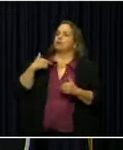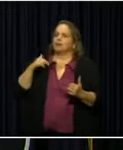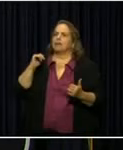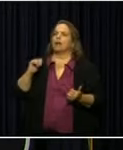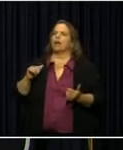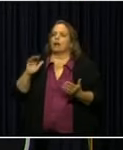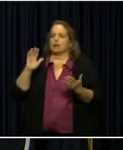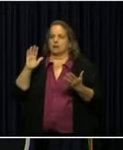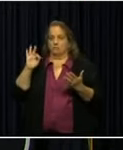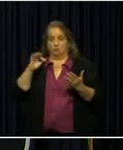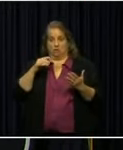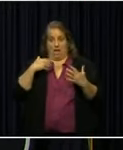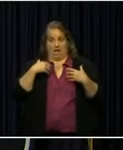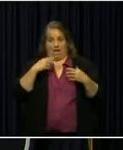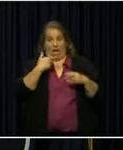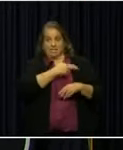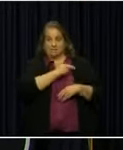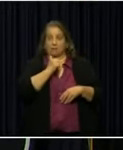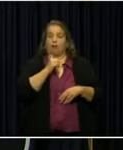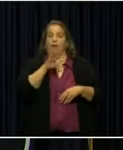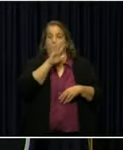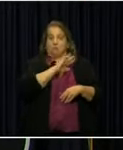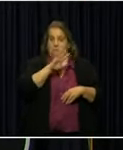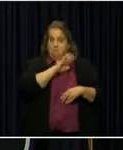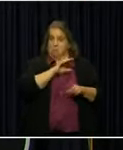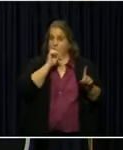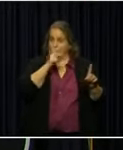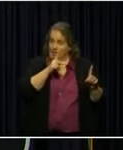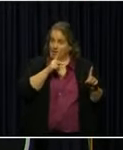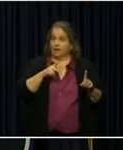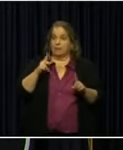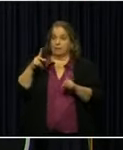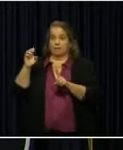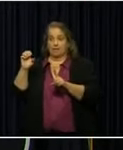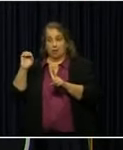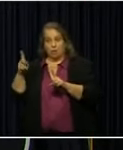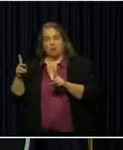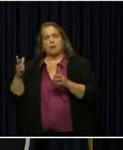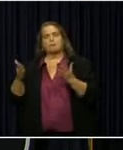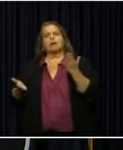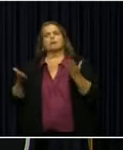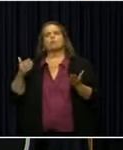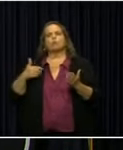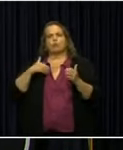THANK YOU. I DO WANT TO SAY IF YOU THINK YOU'RE HAVING A HEART ATTACK, A